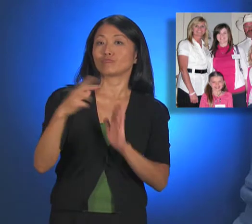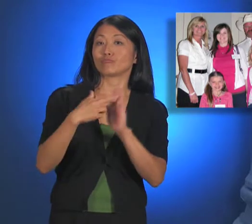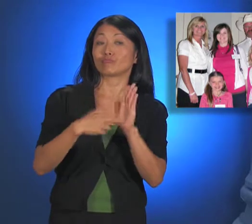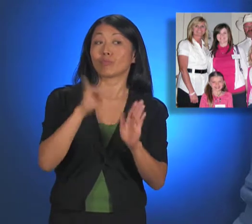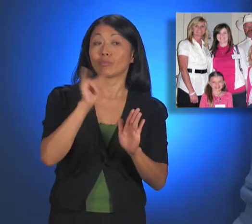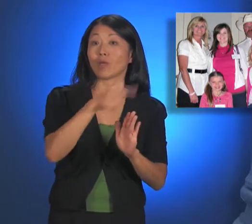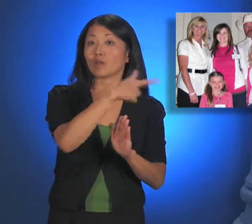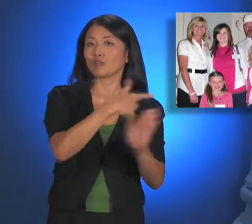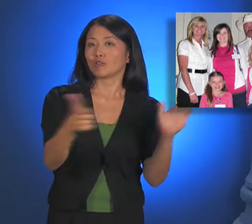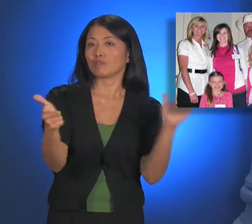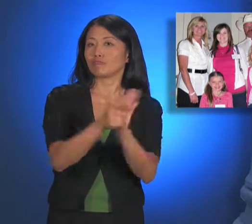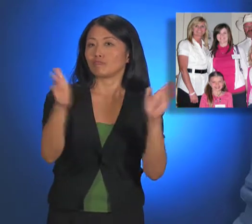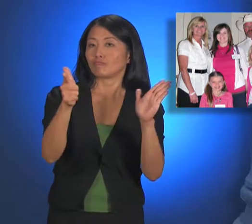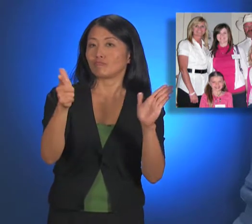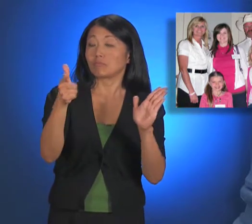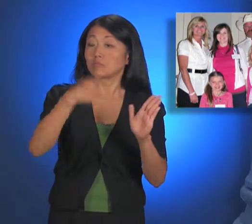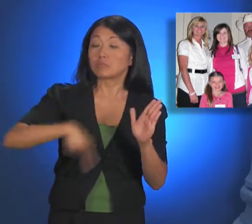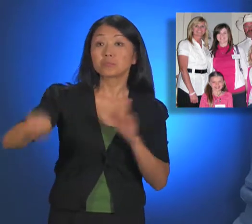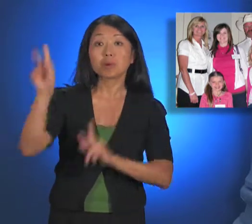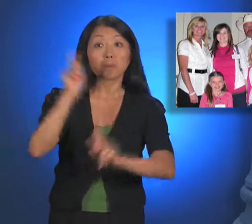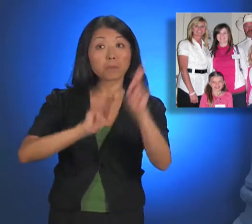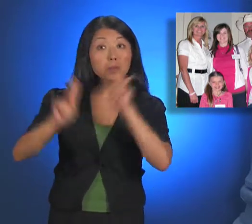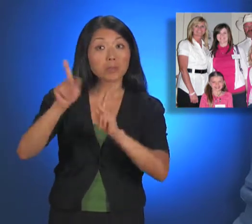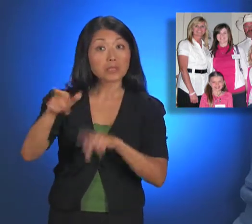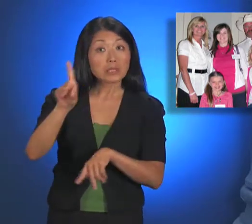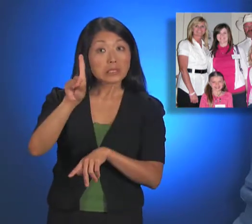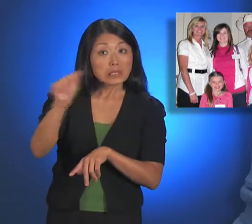which prohibits most people with disabilities